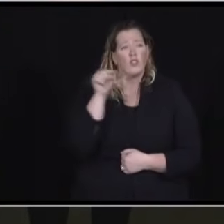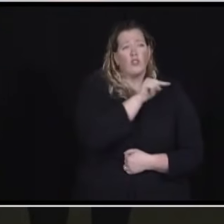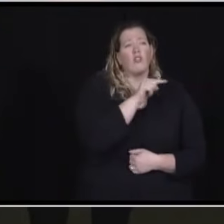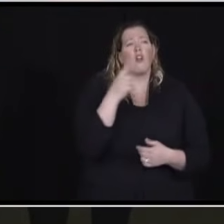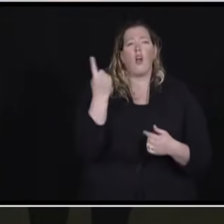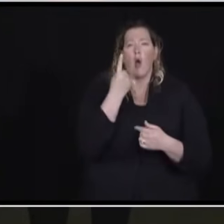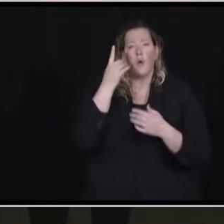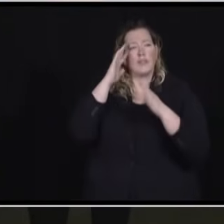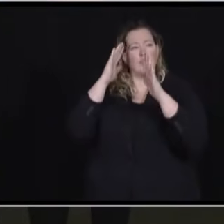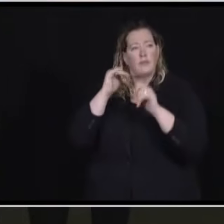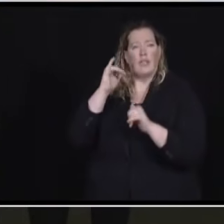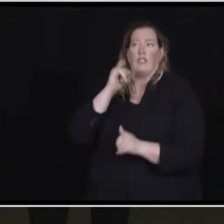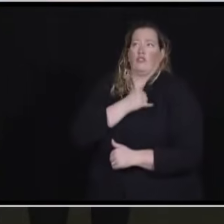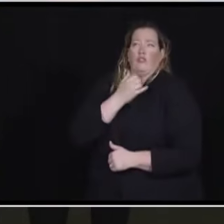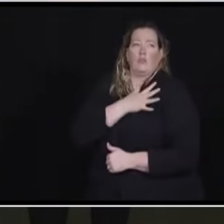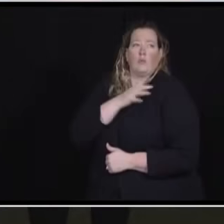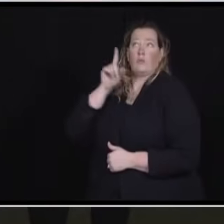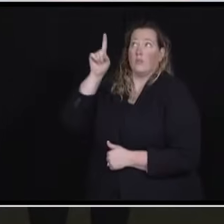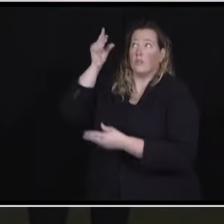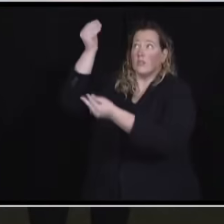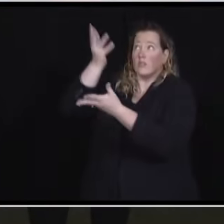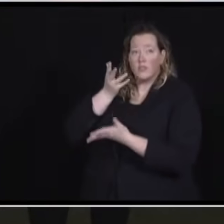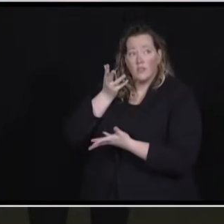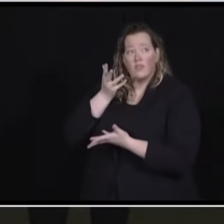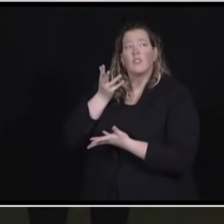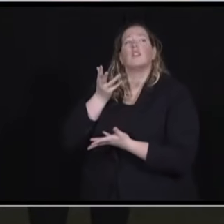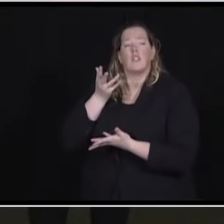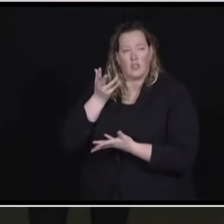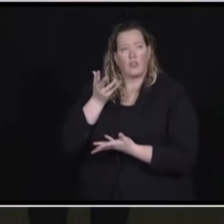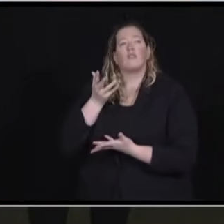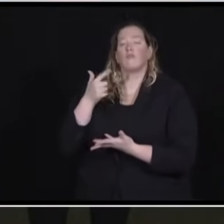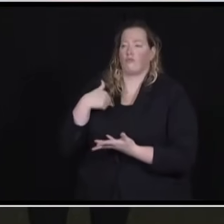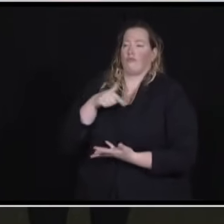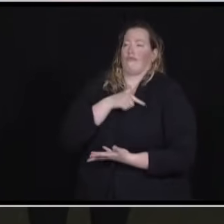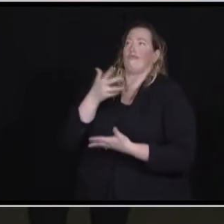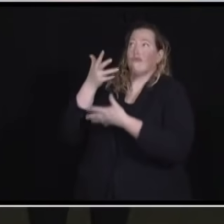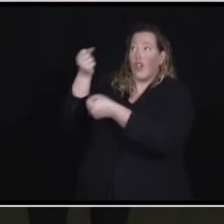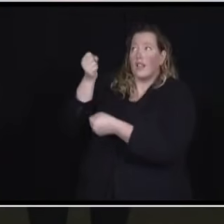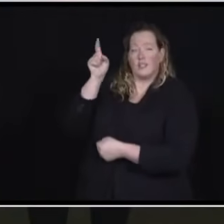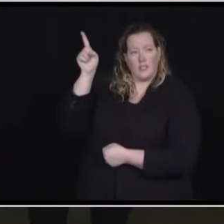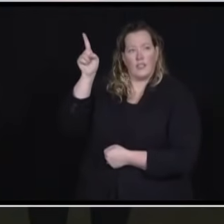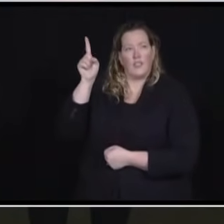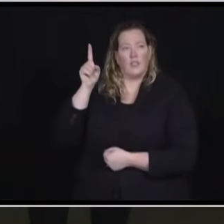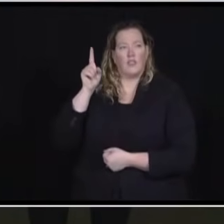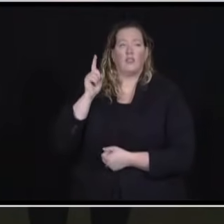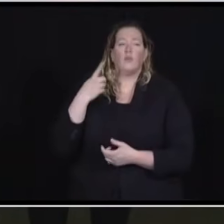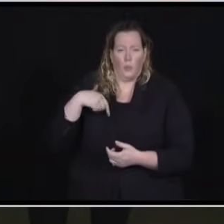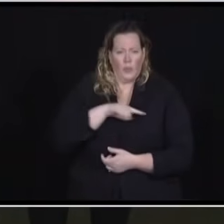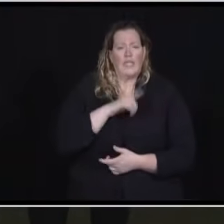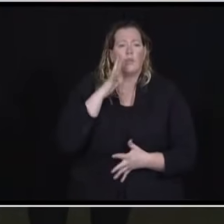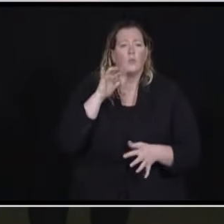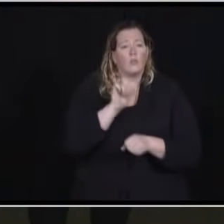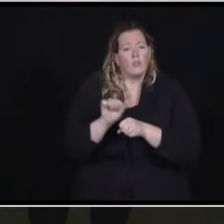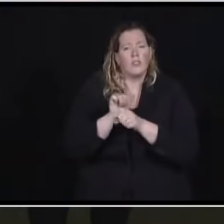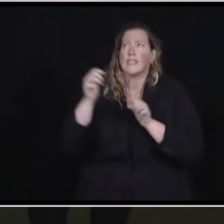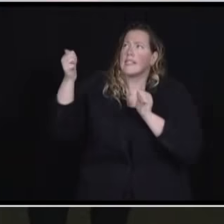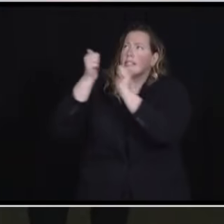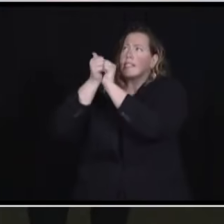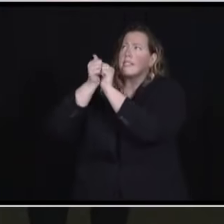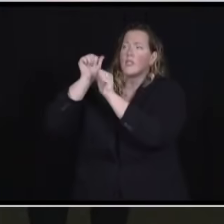a clear answer on when we will be getting at. And my friends, the clock is ticking. We can't be last in line.